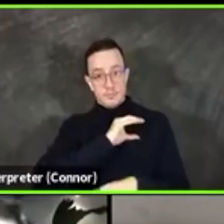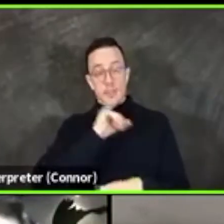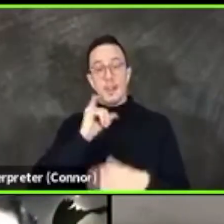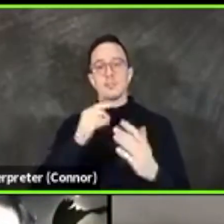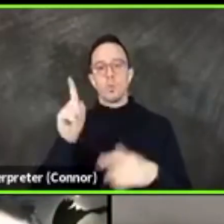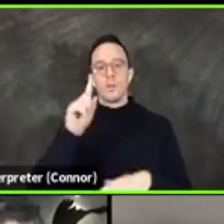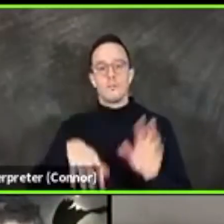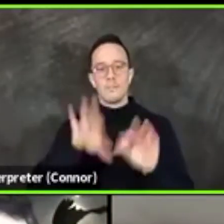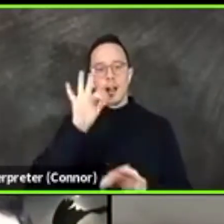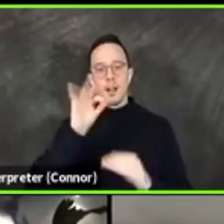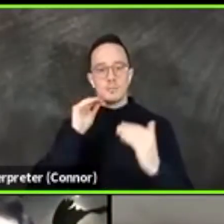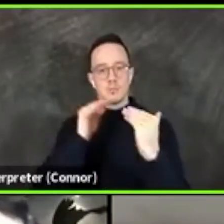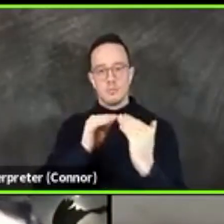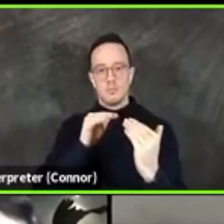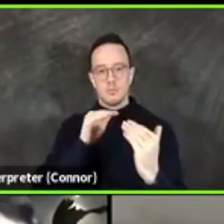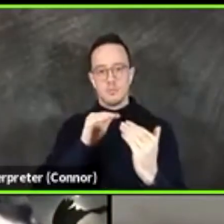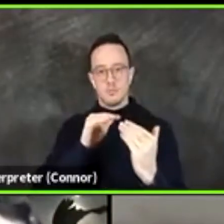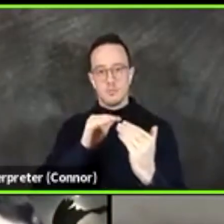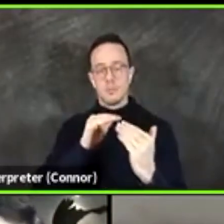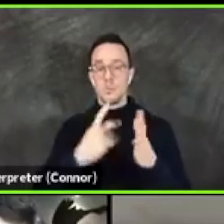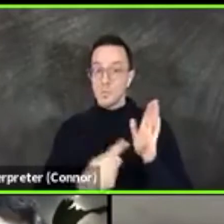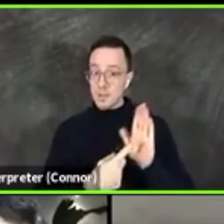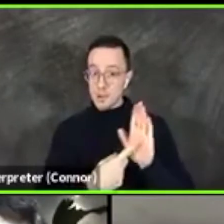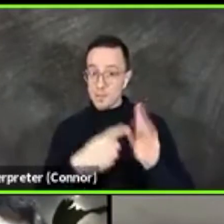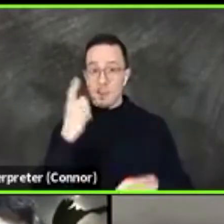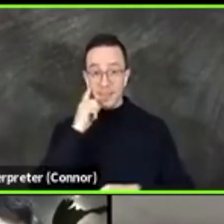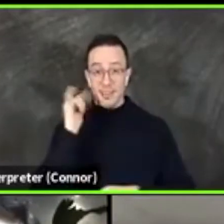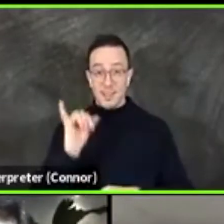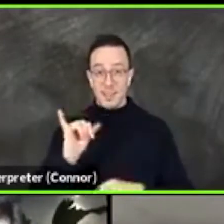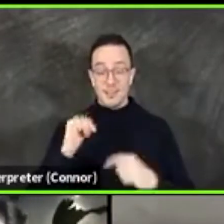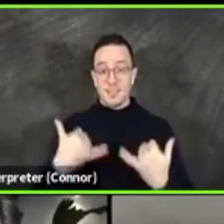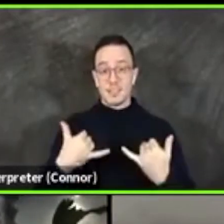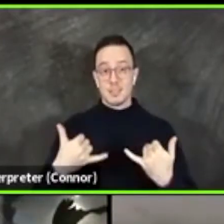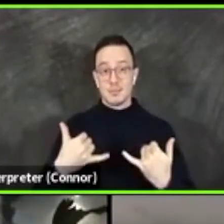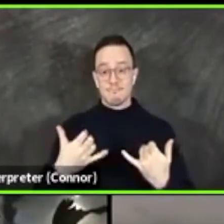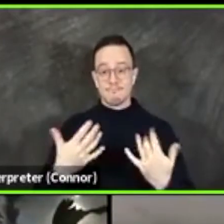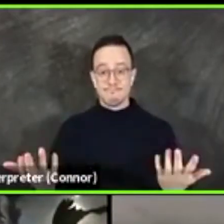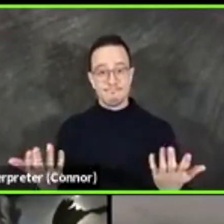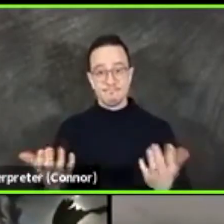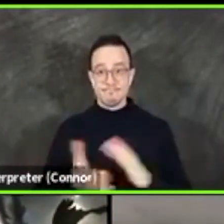YOU KNOW, SOMETIMES MAYBE I DO THINK THAT THESE I REALIZE, I'M